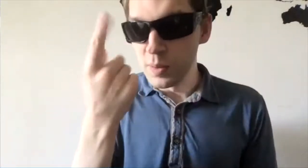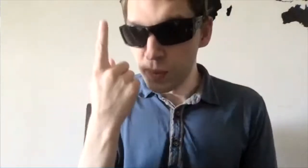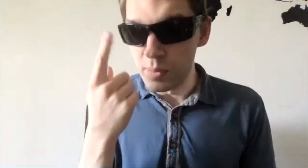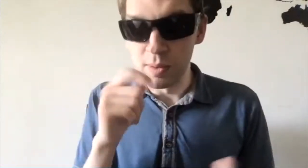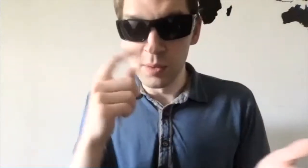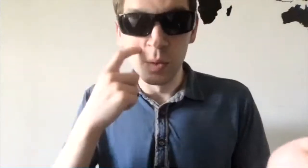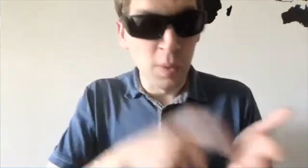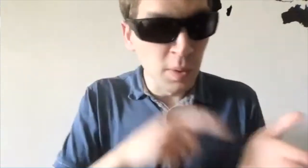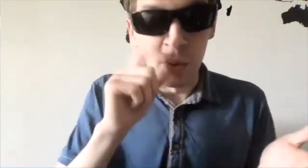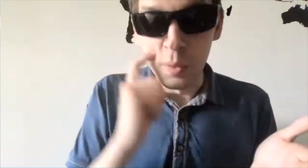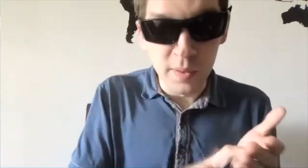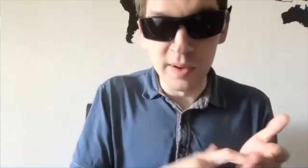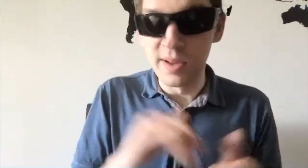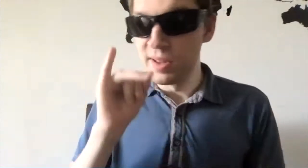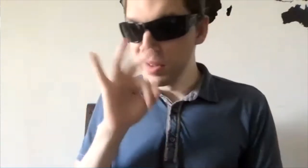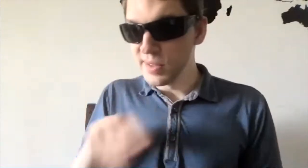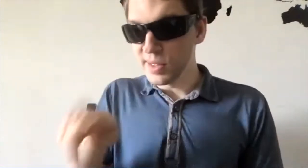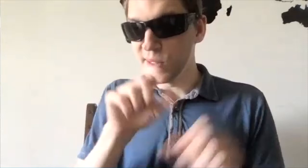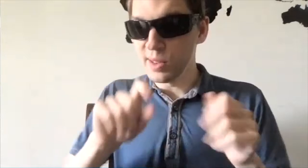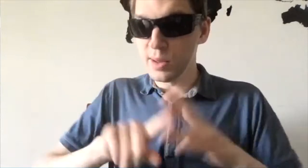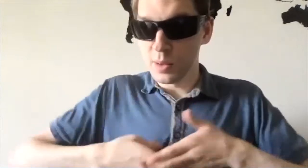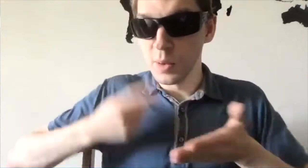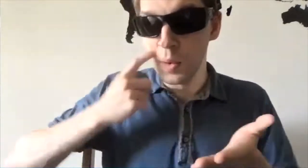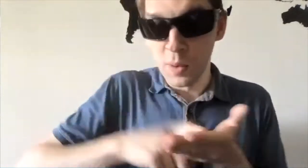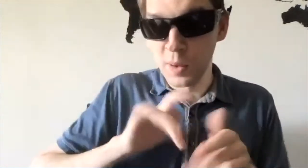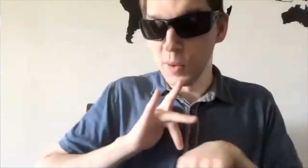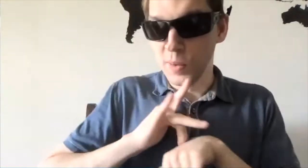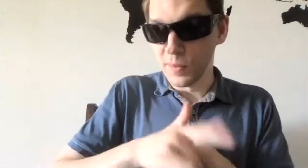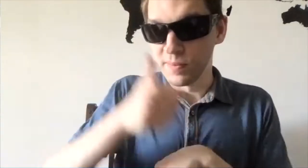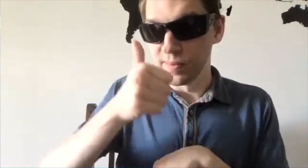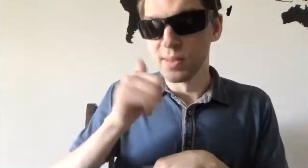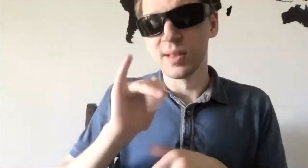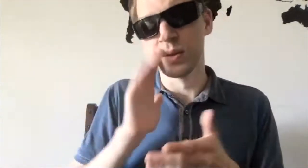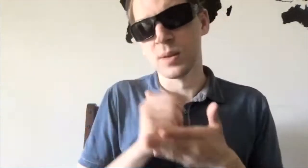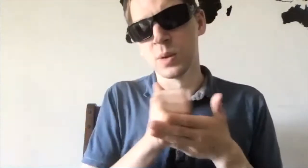As people get older they mature and they realize the error of their ways.